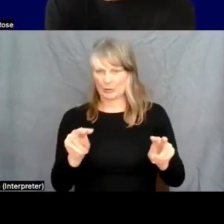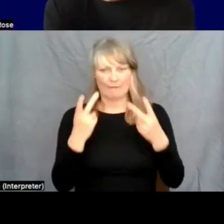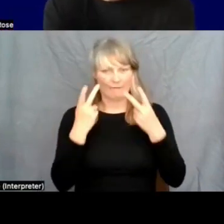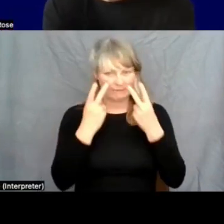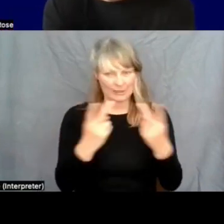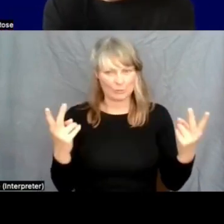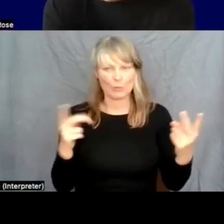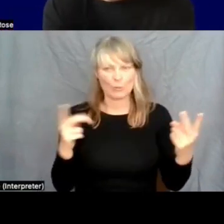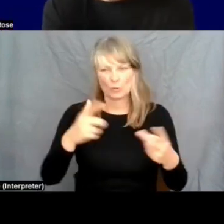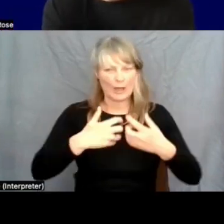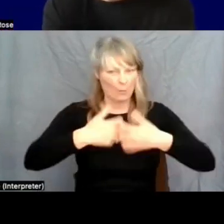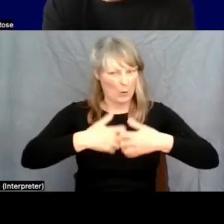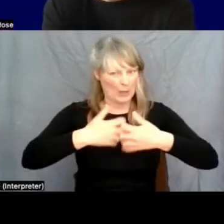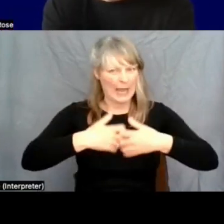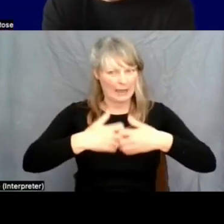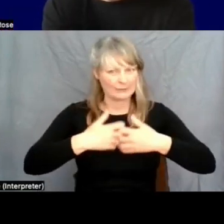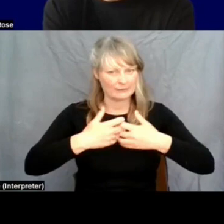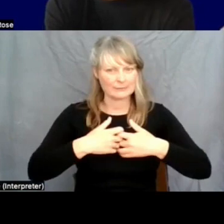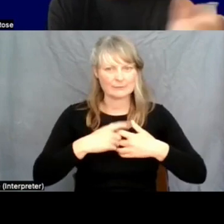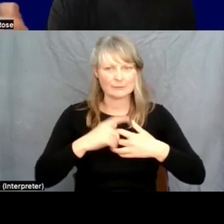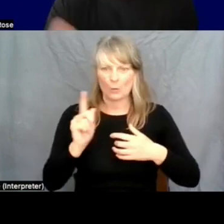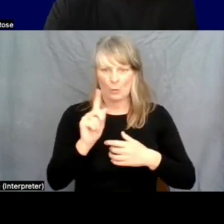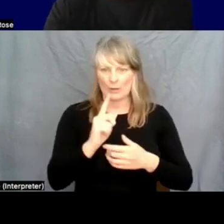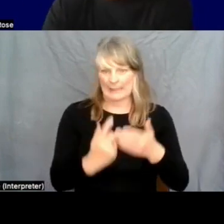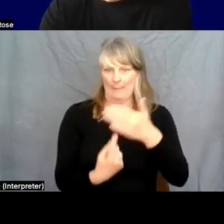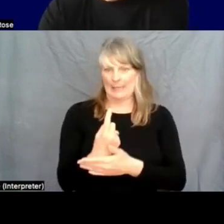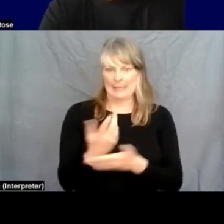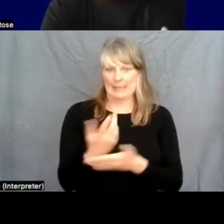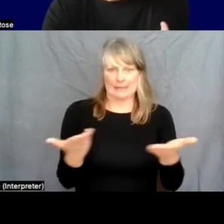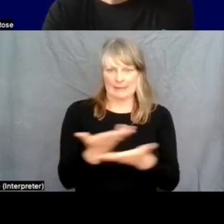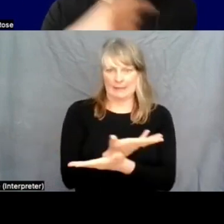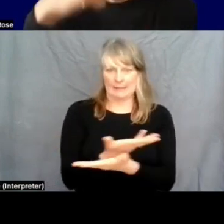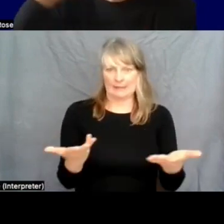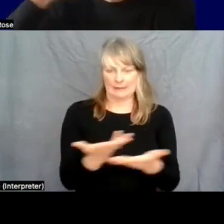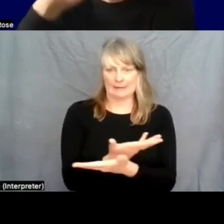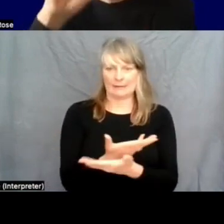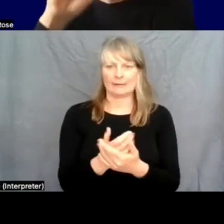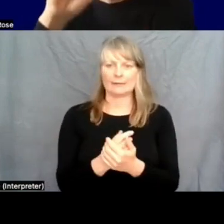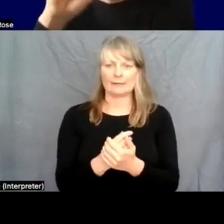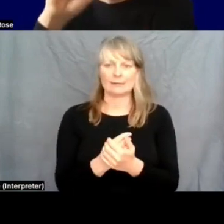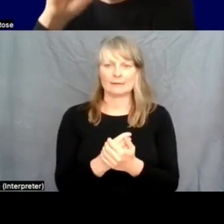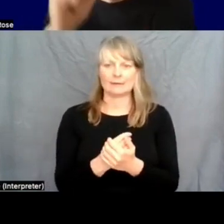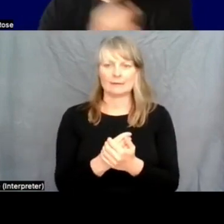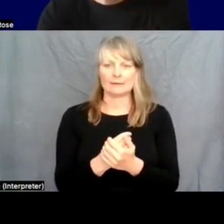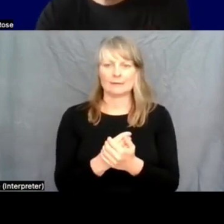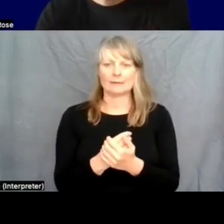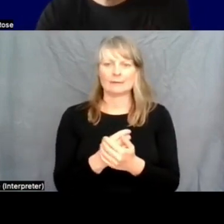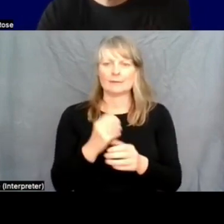out a lot of what interaction is said. I think just knowing this is Gunner is quite helpful.